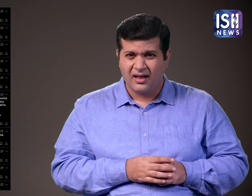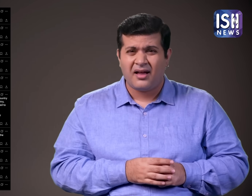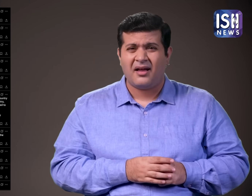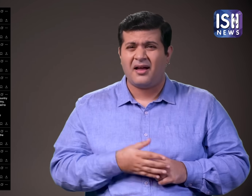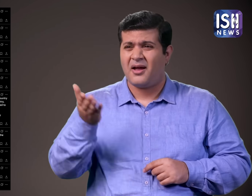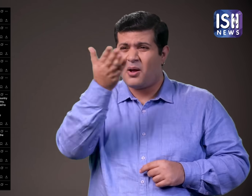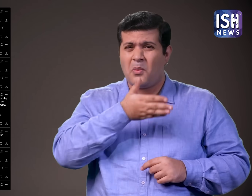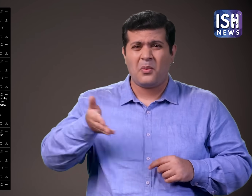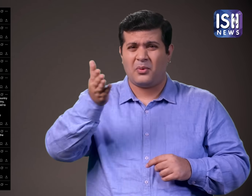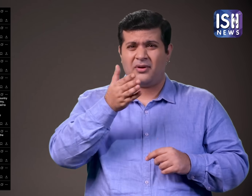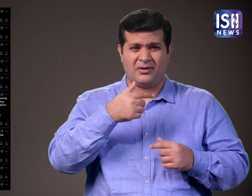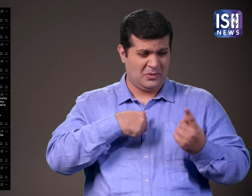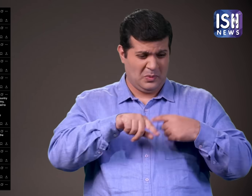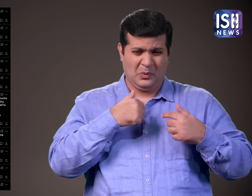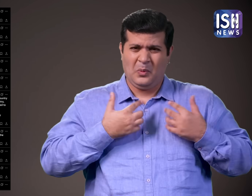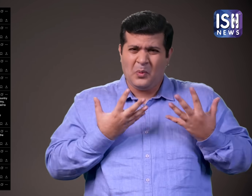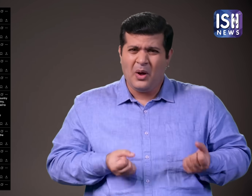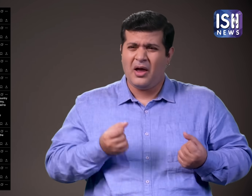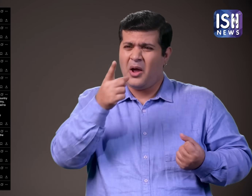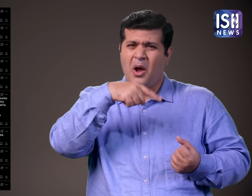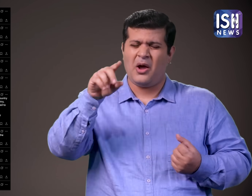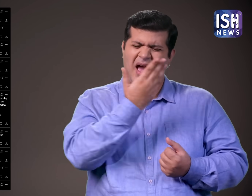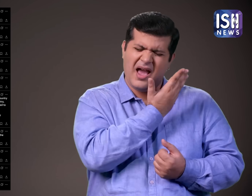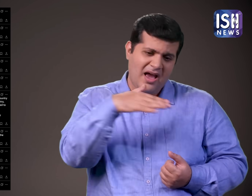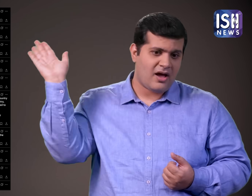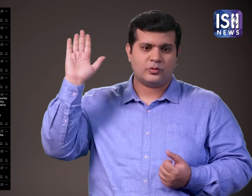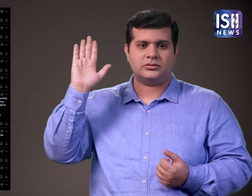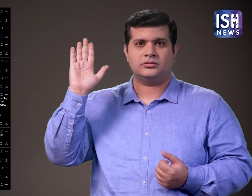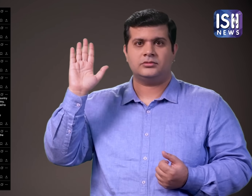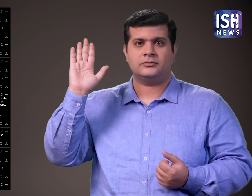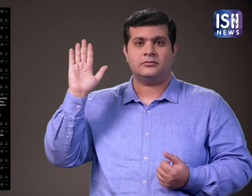A user wrote, “We are going to send them all back.”